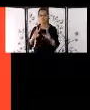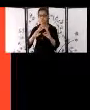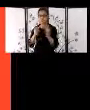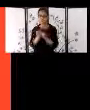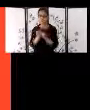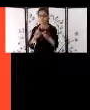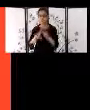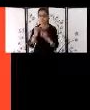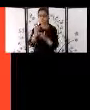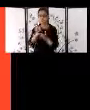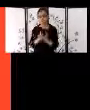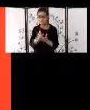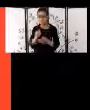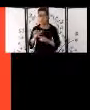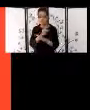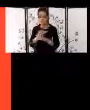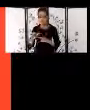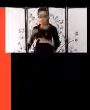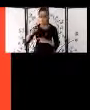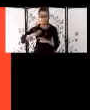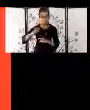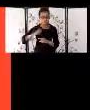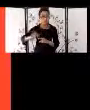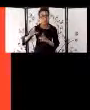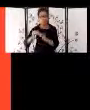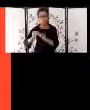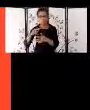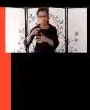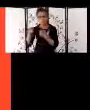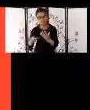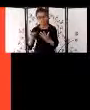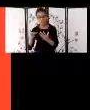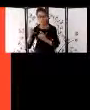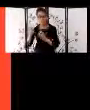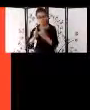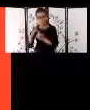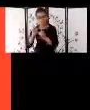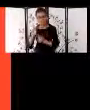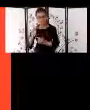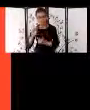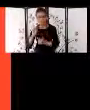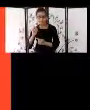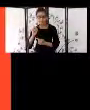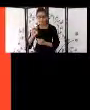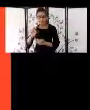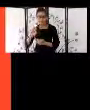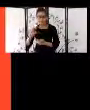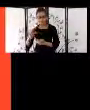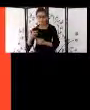training, or mentorship. Or projects might include career development activities related